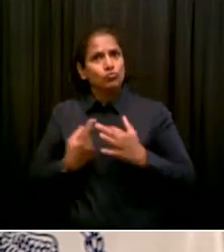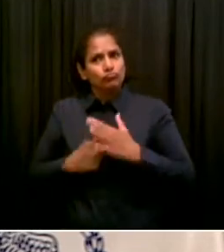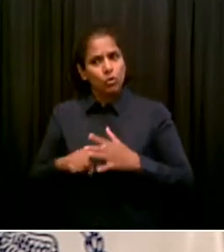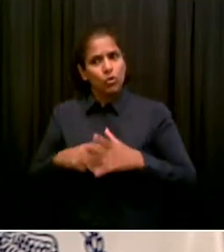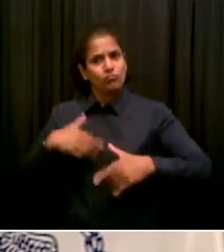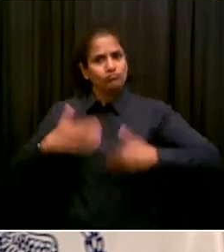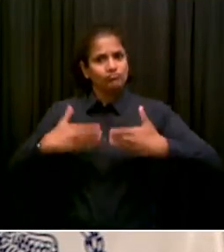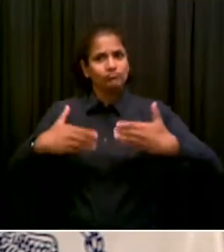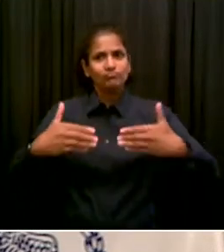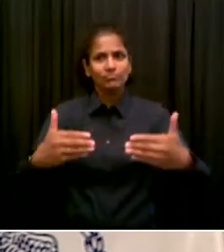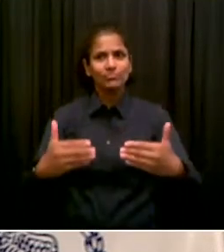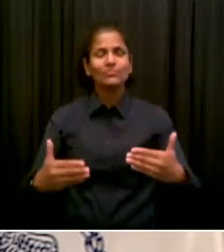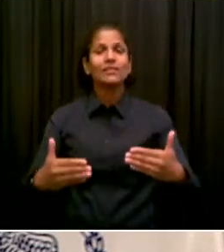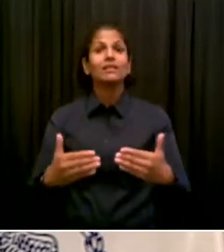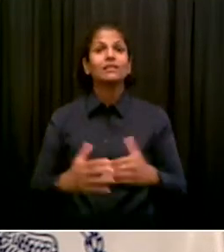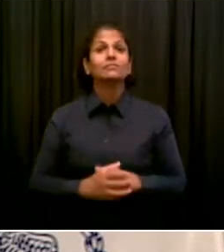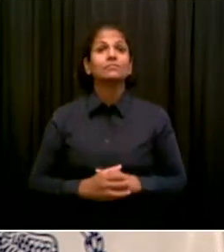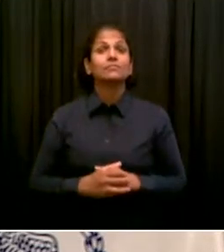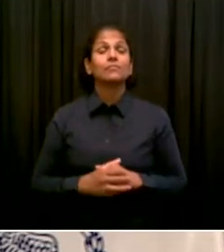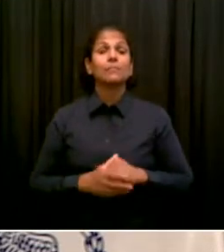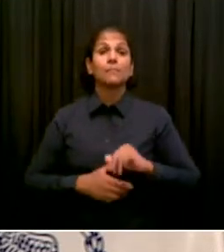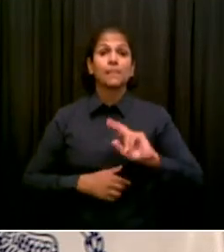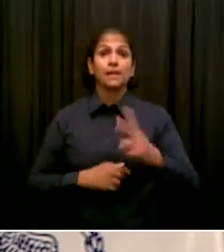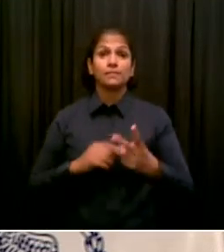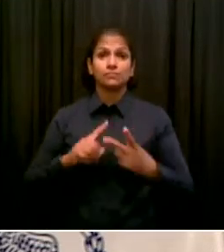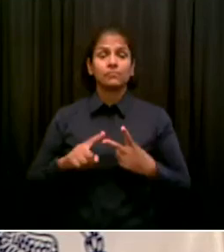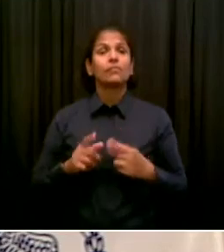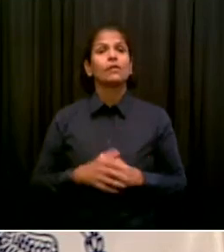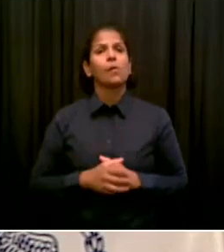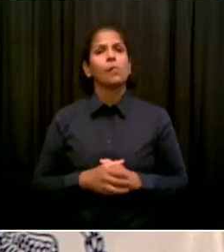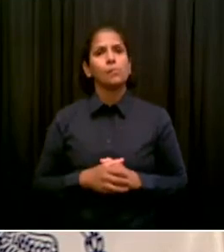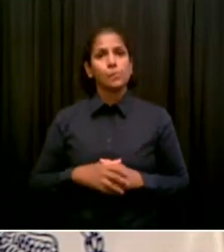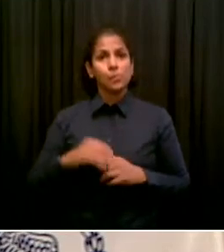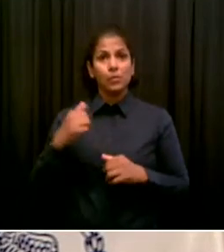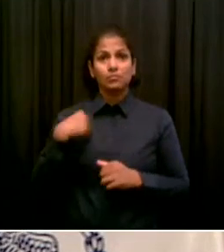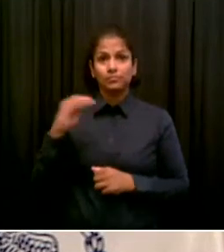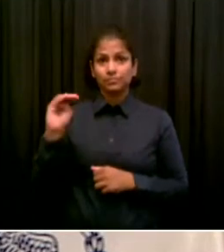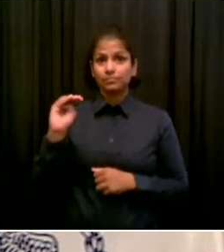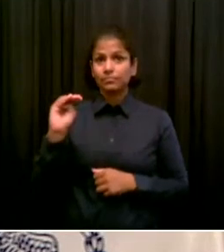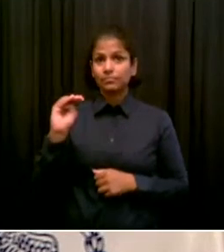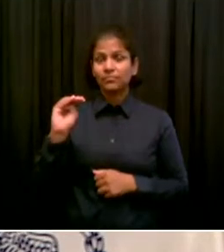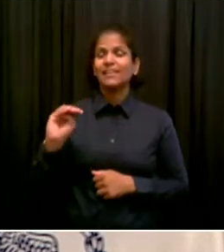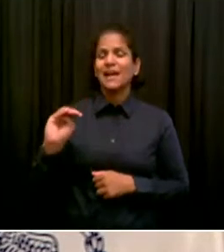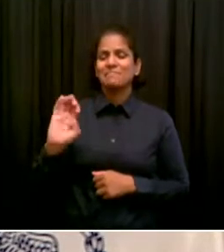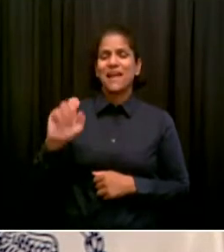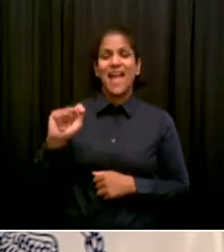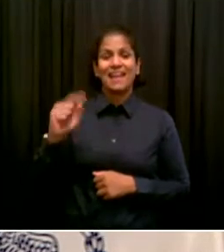THE COMING DAYS BUT VERY STRONG START.